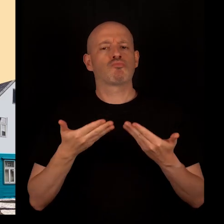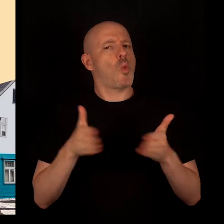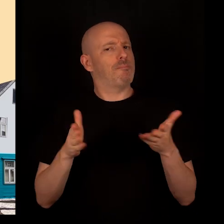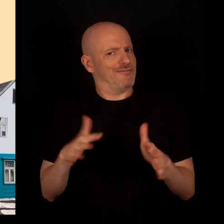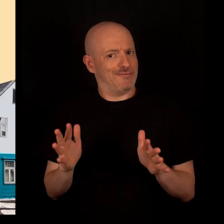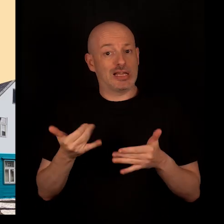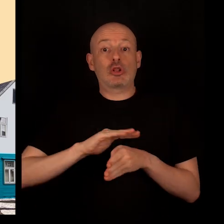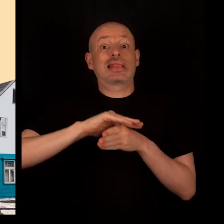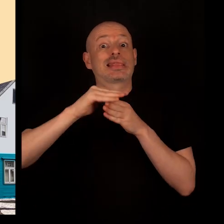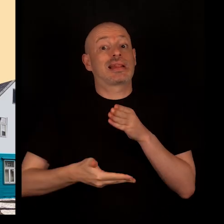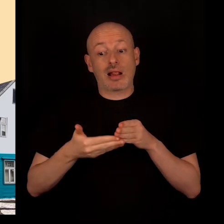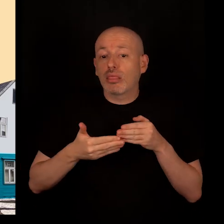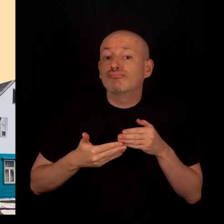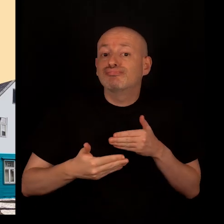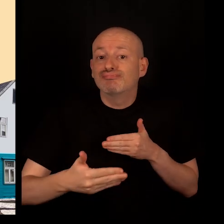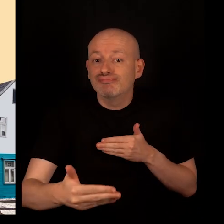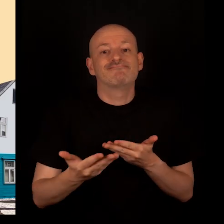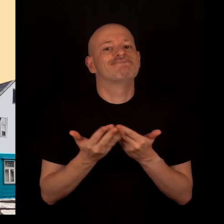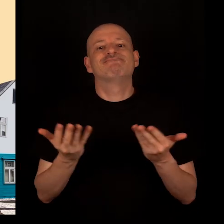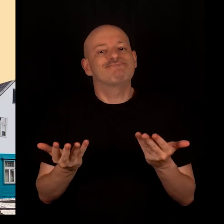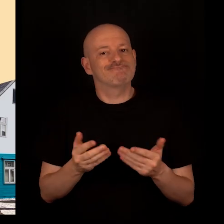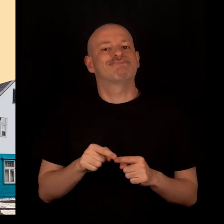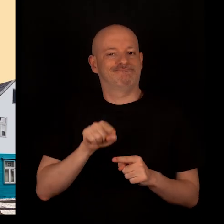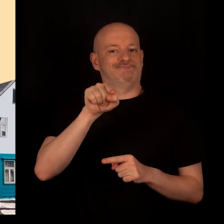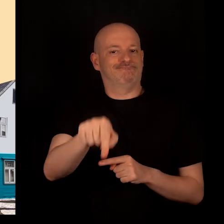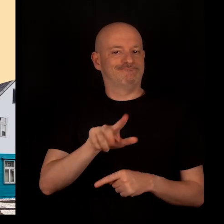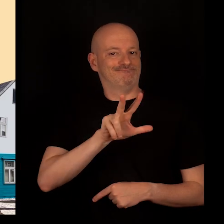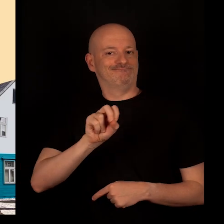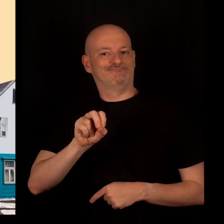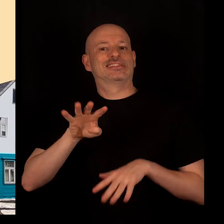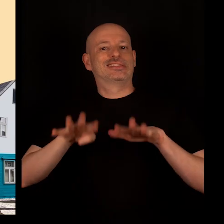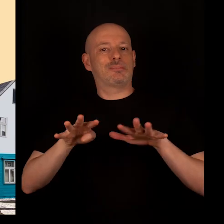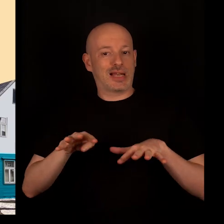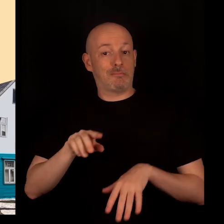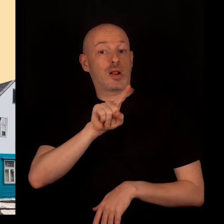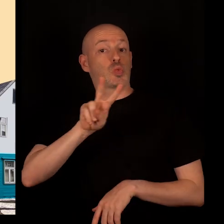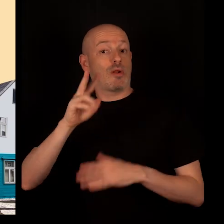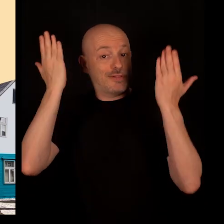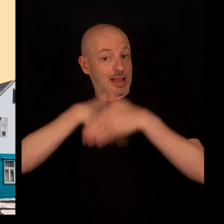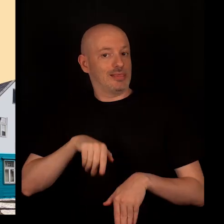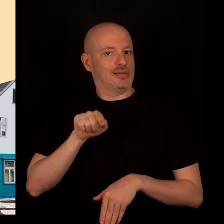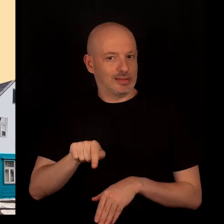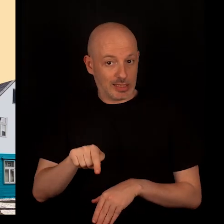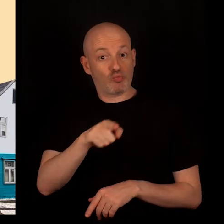It is already open and the deadline to submit it is the 30th of September at midnight.